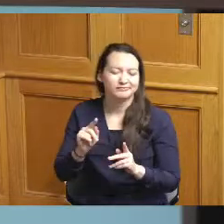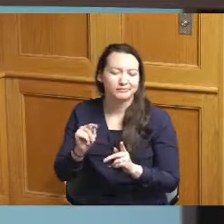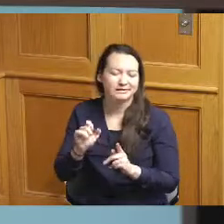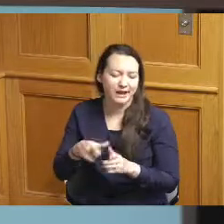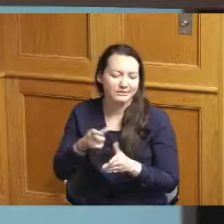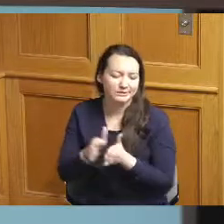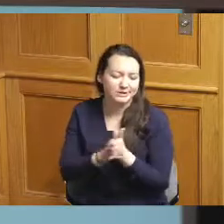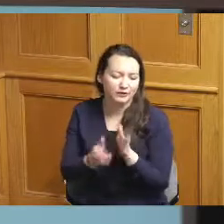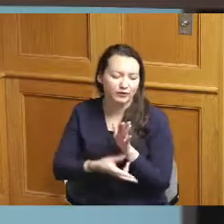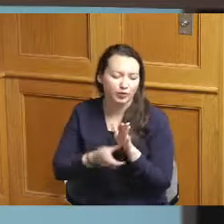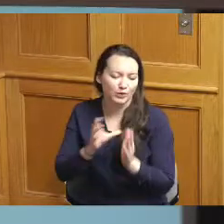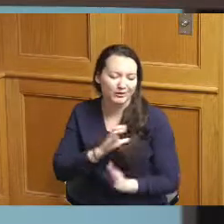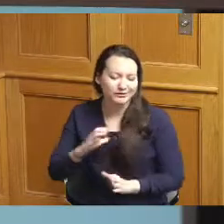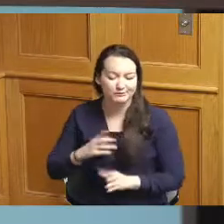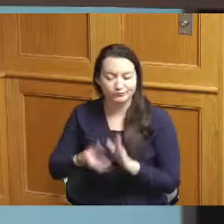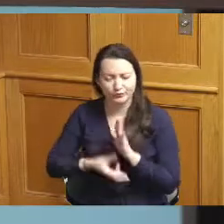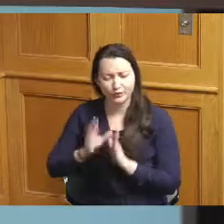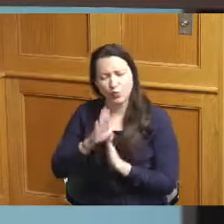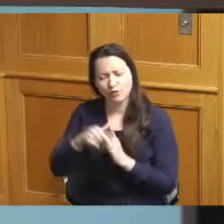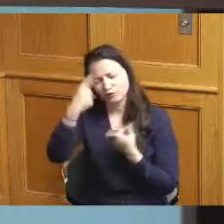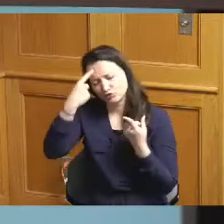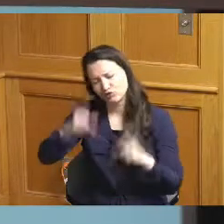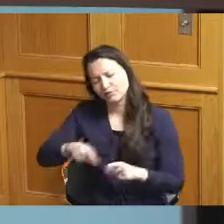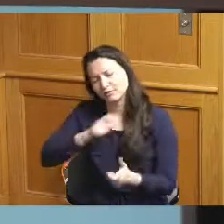annually to review all of the agreements that have been passed by the Commissioners